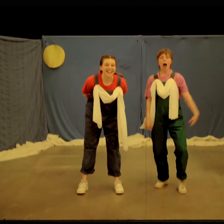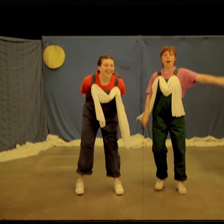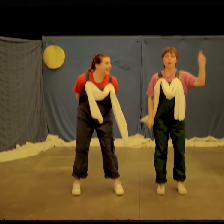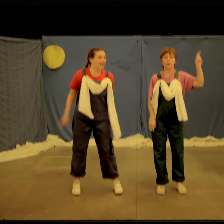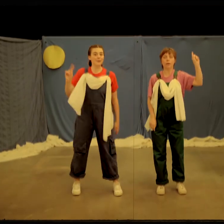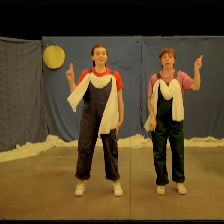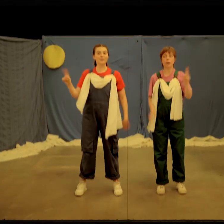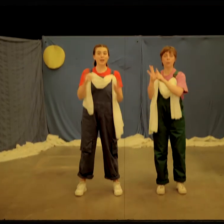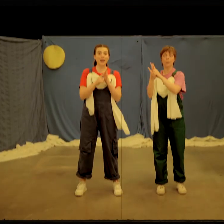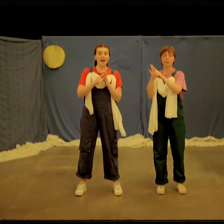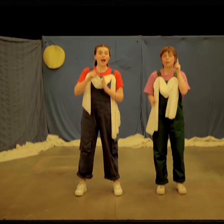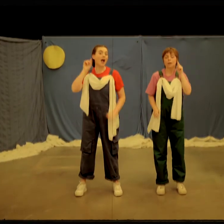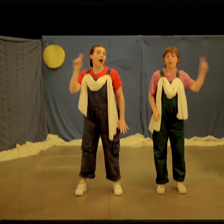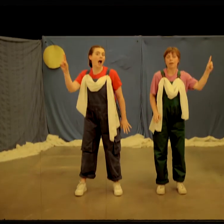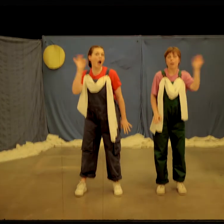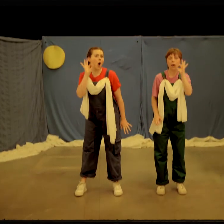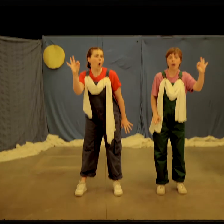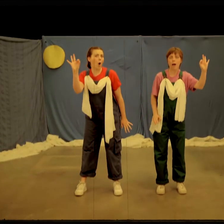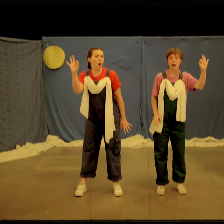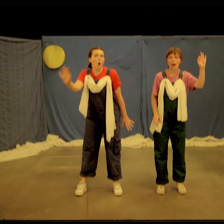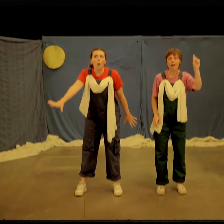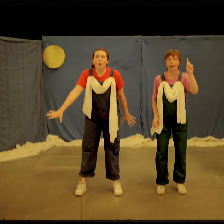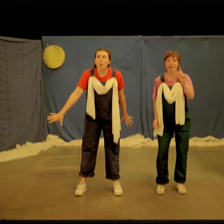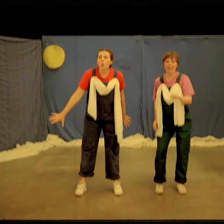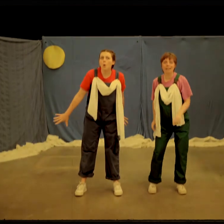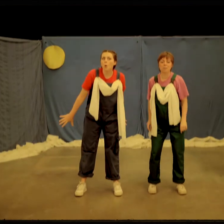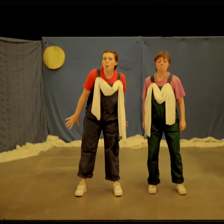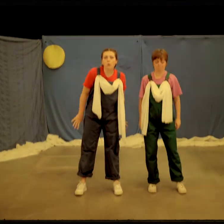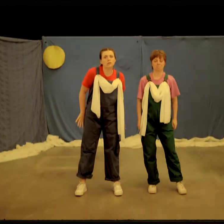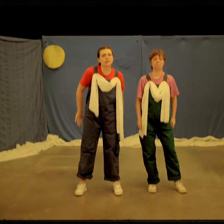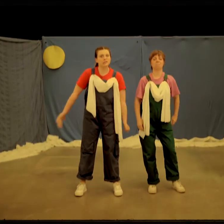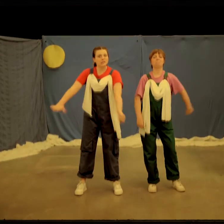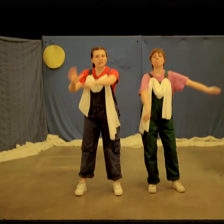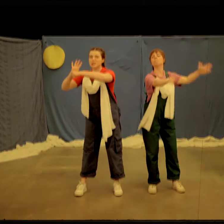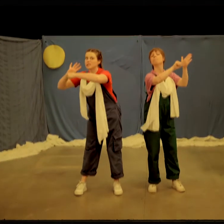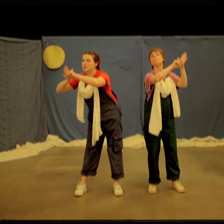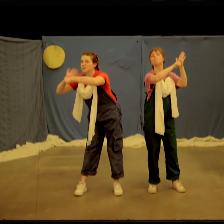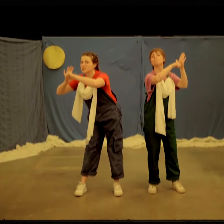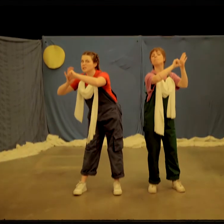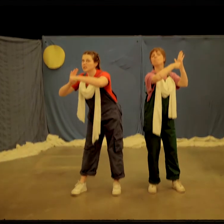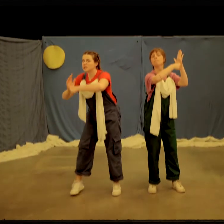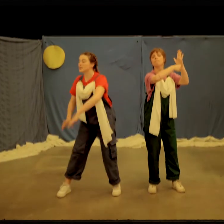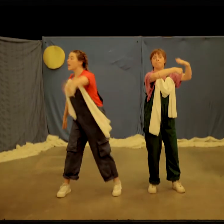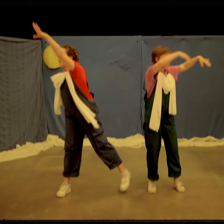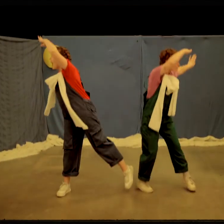But what of Odie, I hear you ask? Ah, thus begins their difficult task.